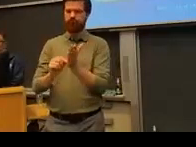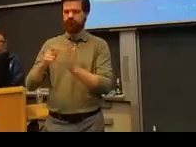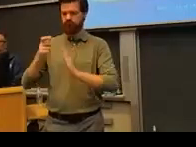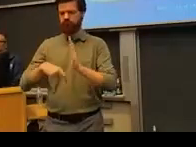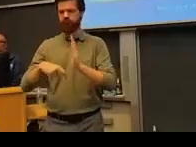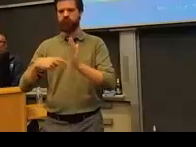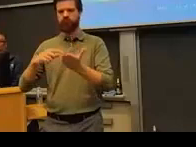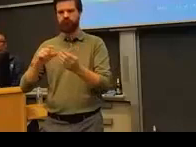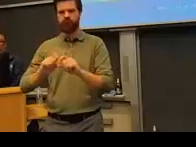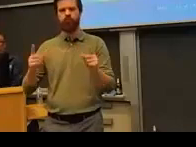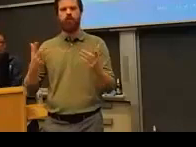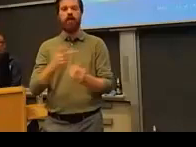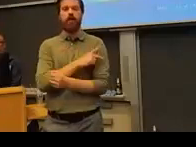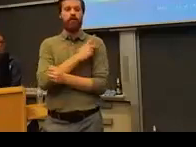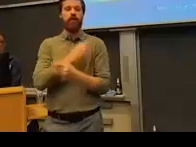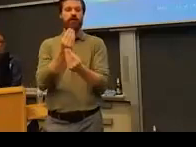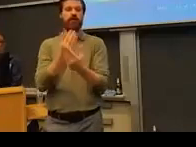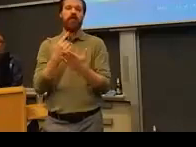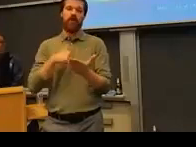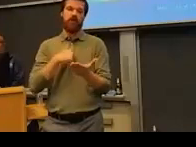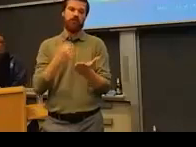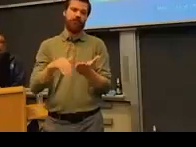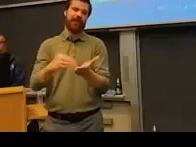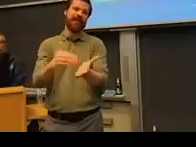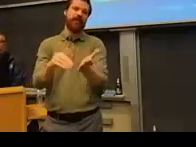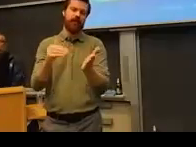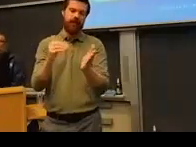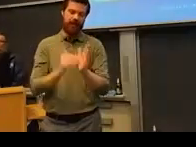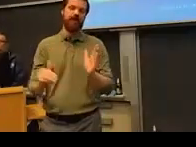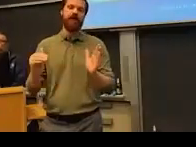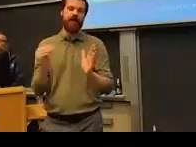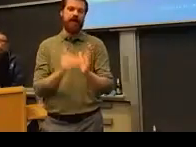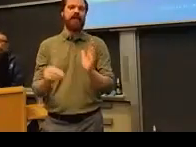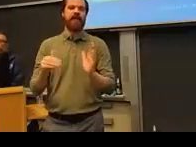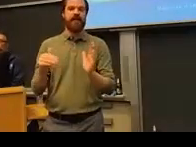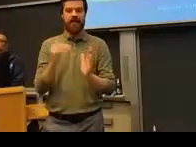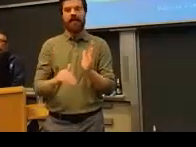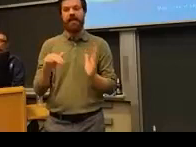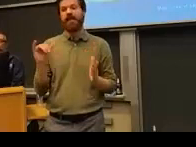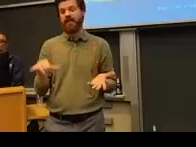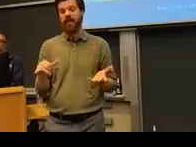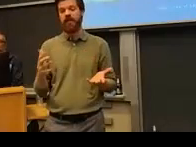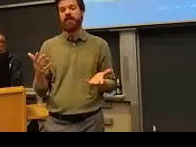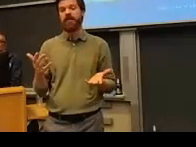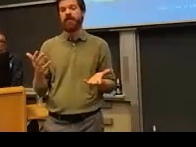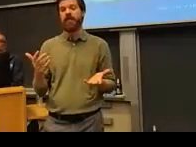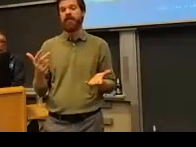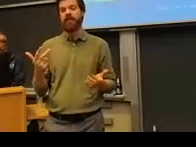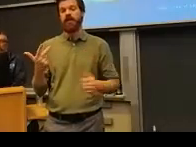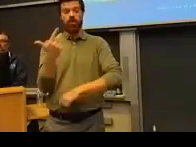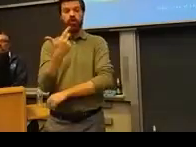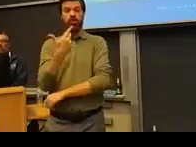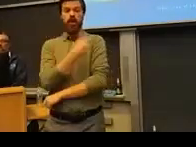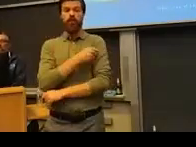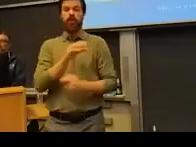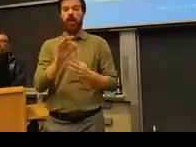What patients tell us repeatedly over and over and over that um the injectable options are in